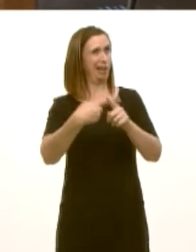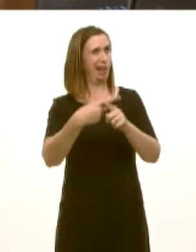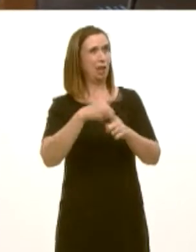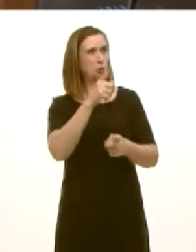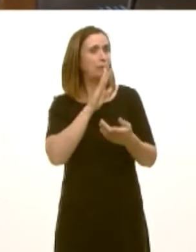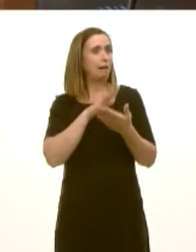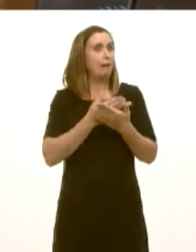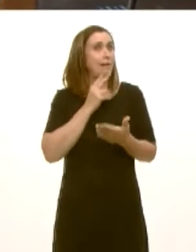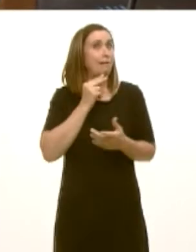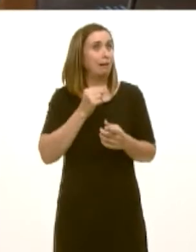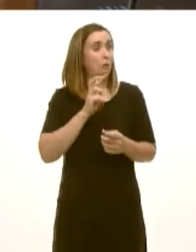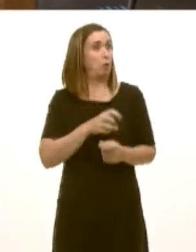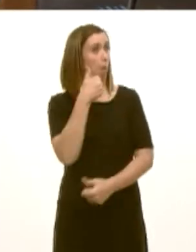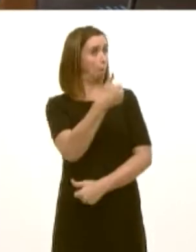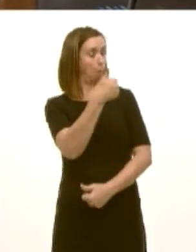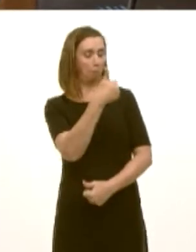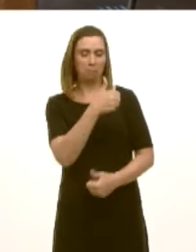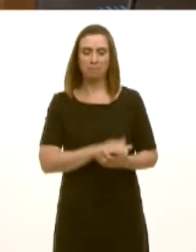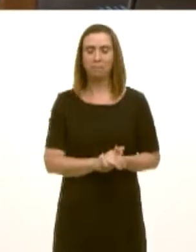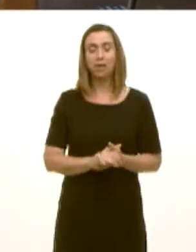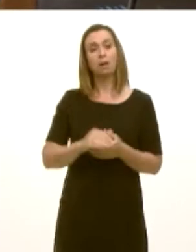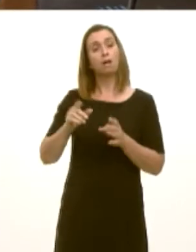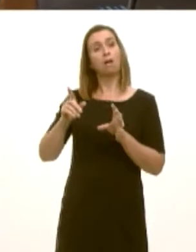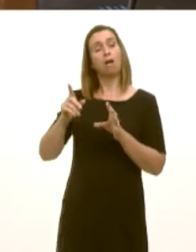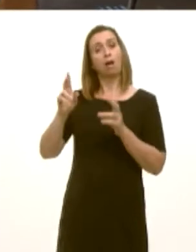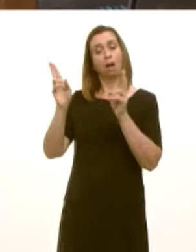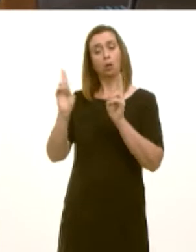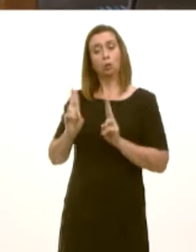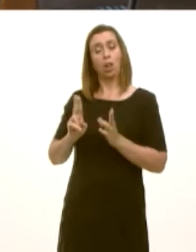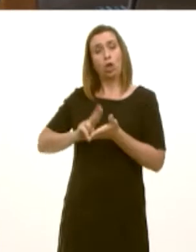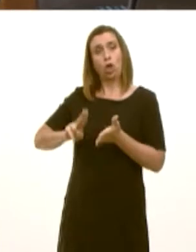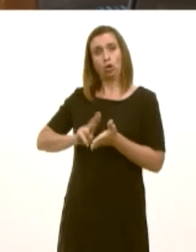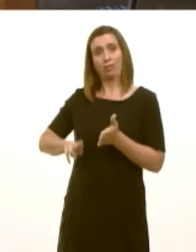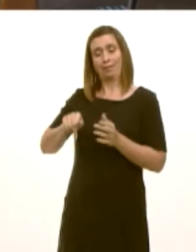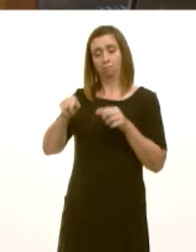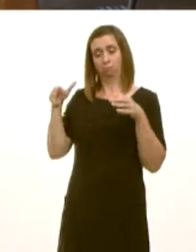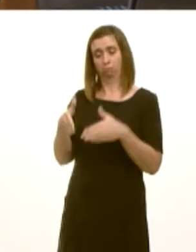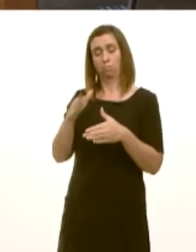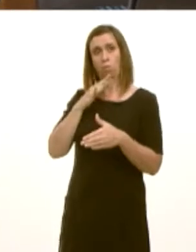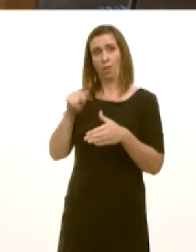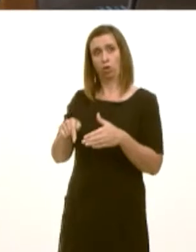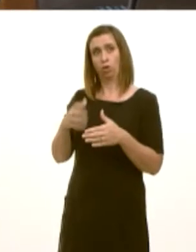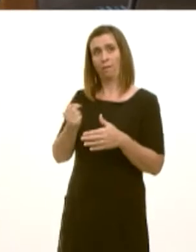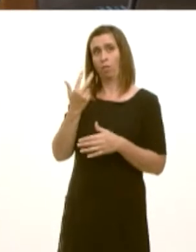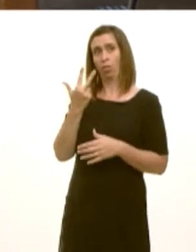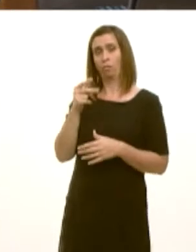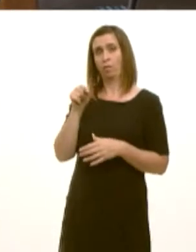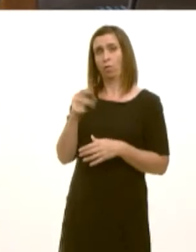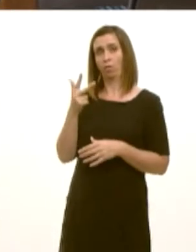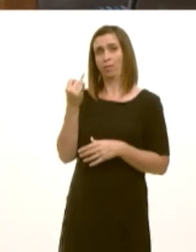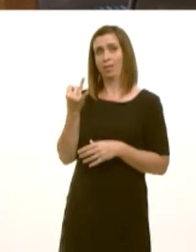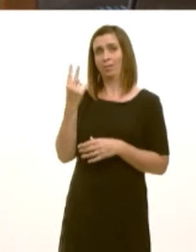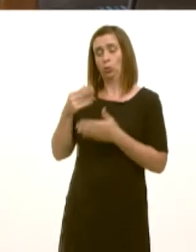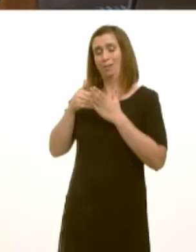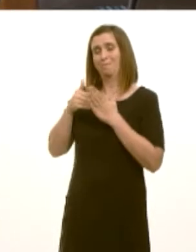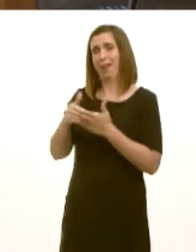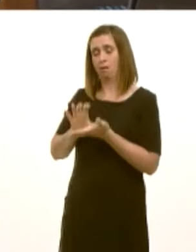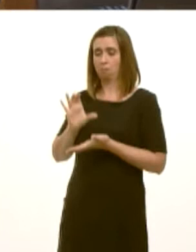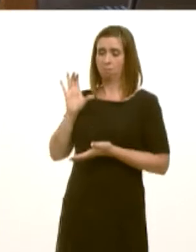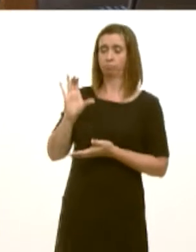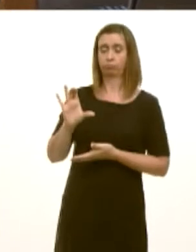Carwyn Jones: May I say that Mudiad Meithrin receives about £3.772 million via various